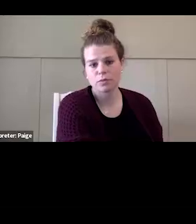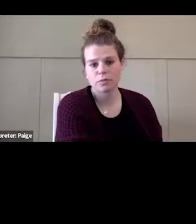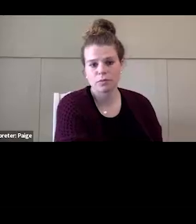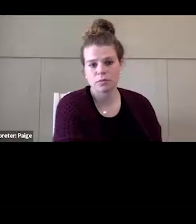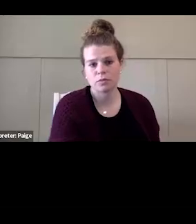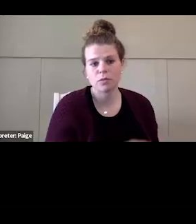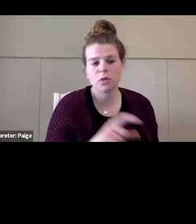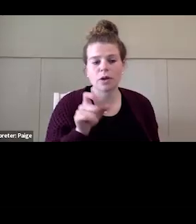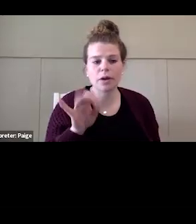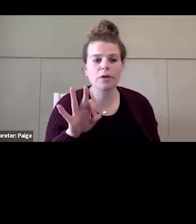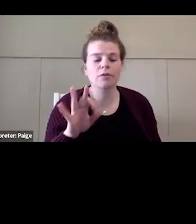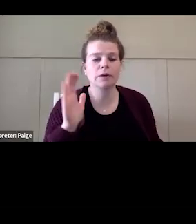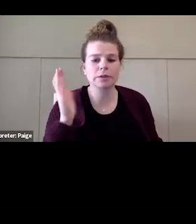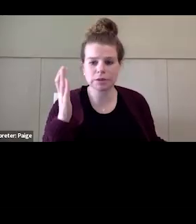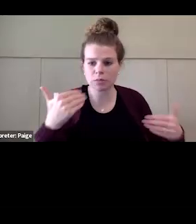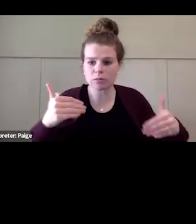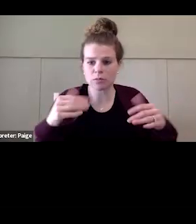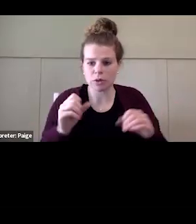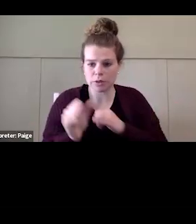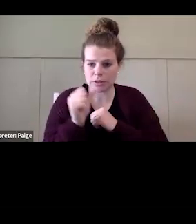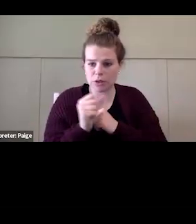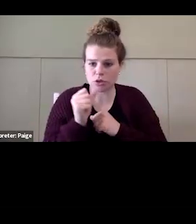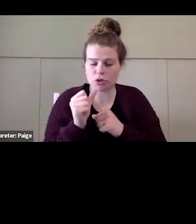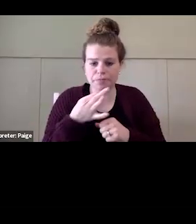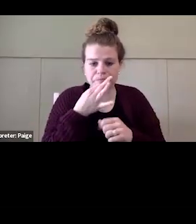or presenting with symptoms of grave disability.